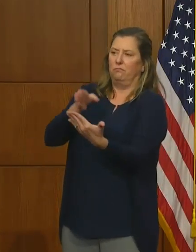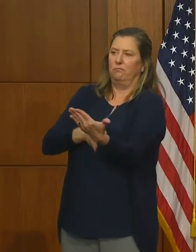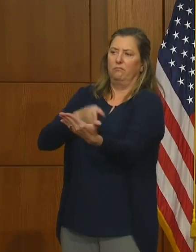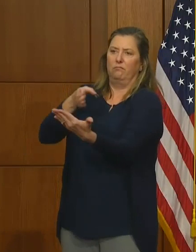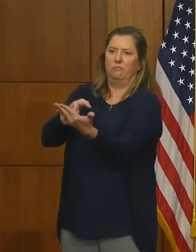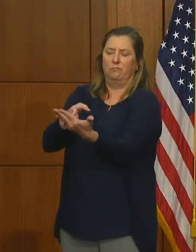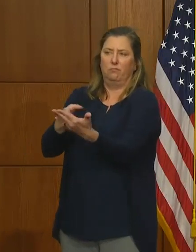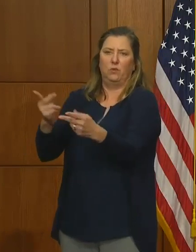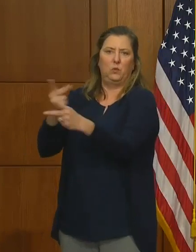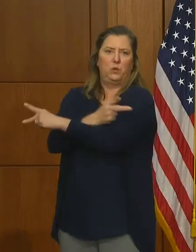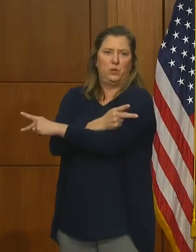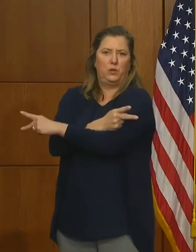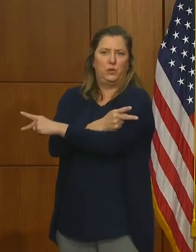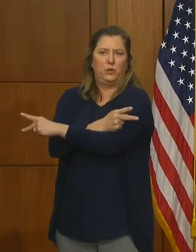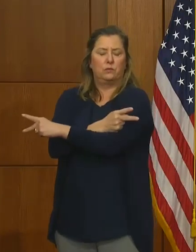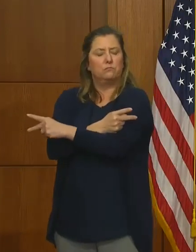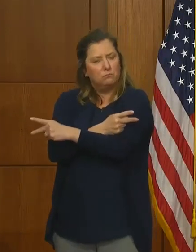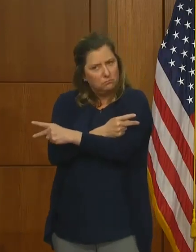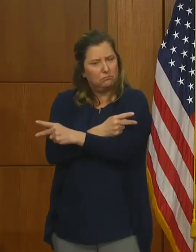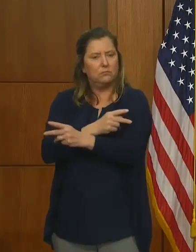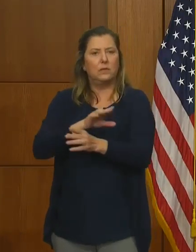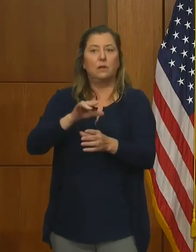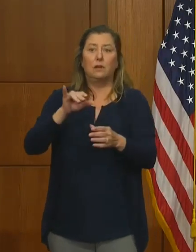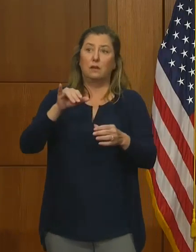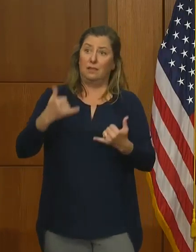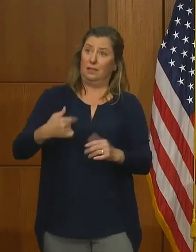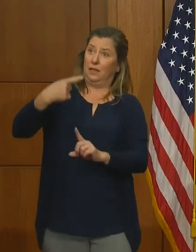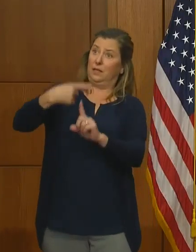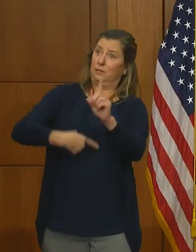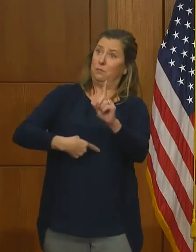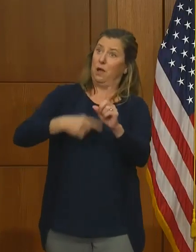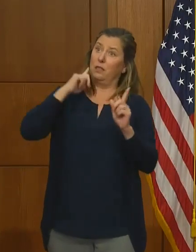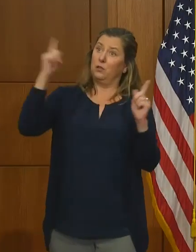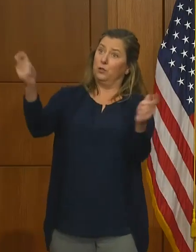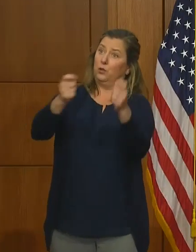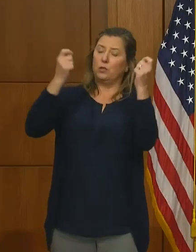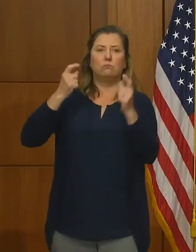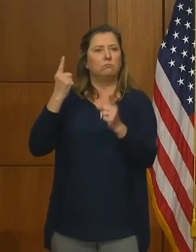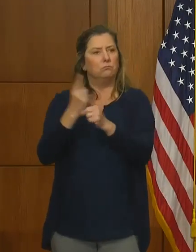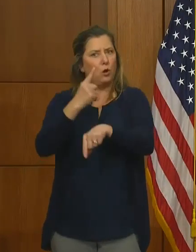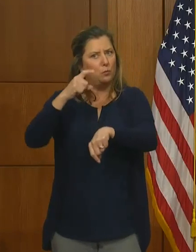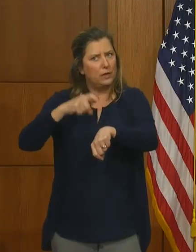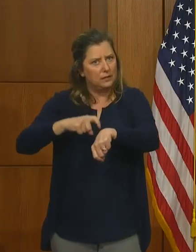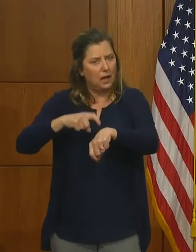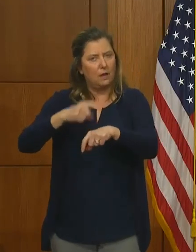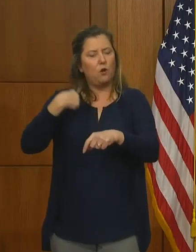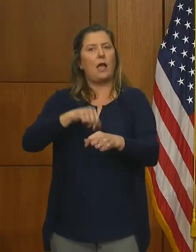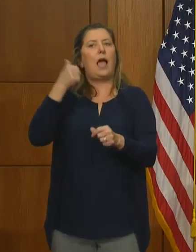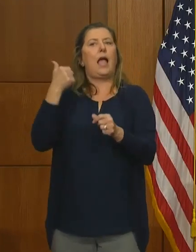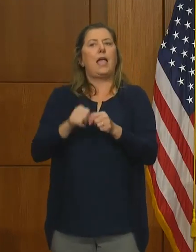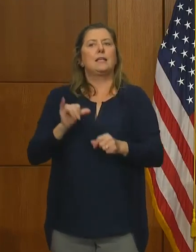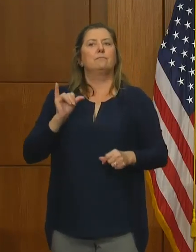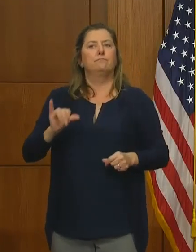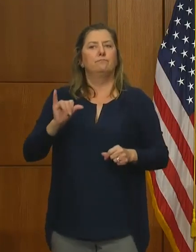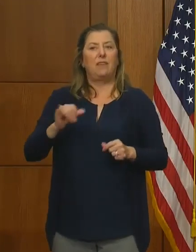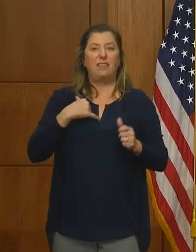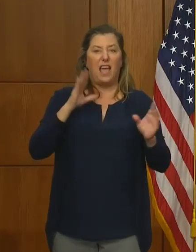INCREASED BIGOTRY AND HARASSMENT. THIS MONTH OF CELEBRATION COMES AT AN